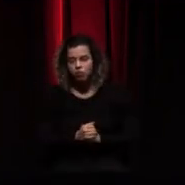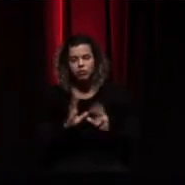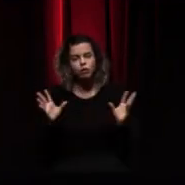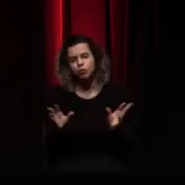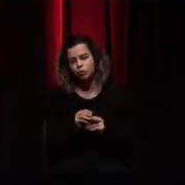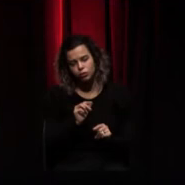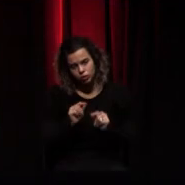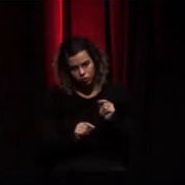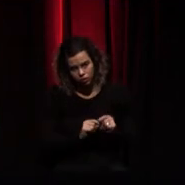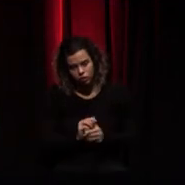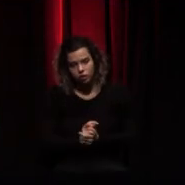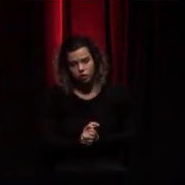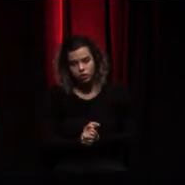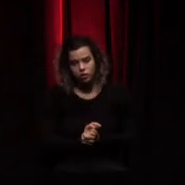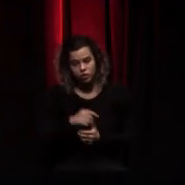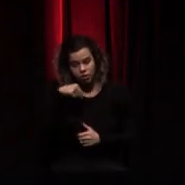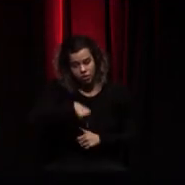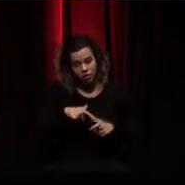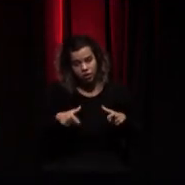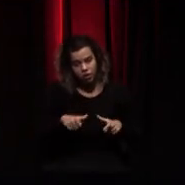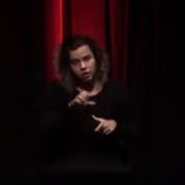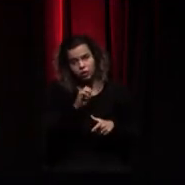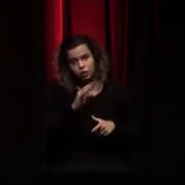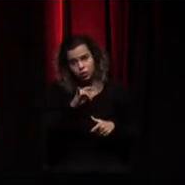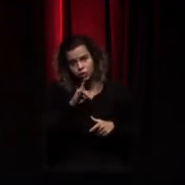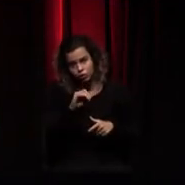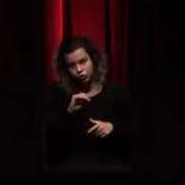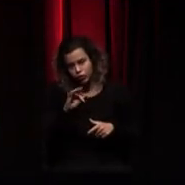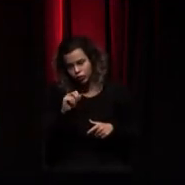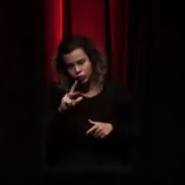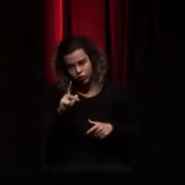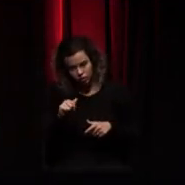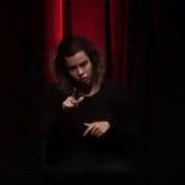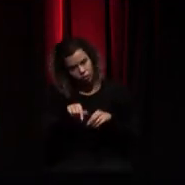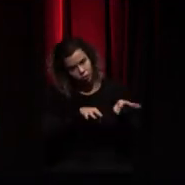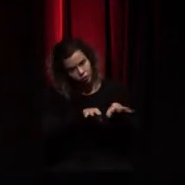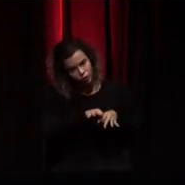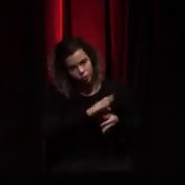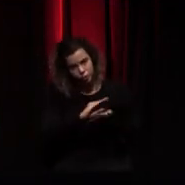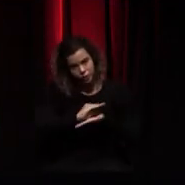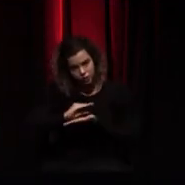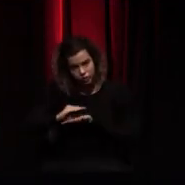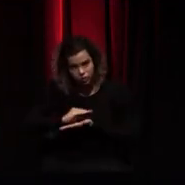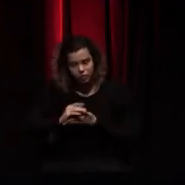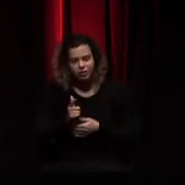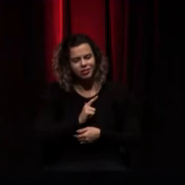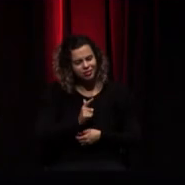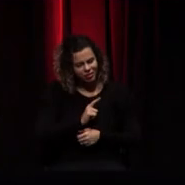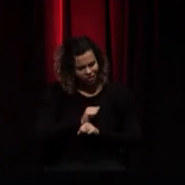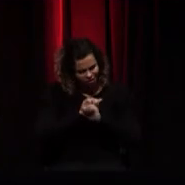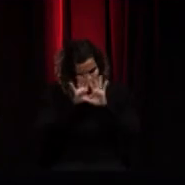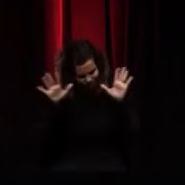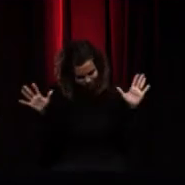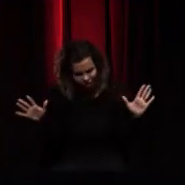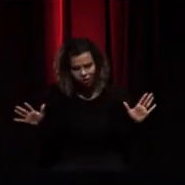at Estudio Folha we carry out sponsored projects. And we try to make it very clear.